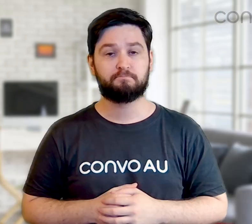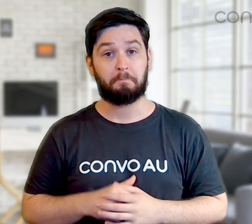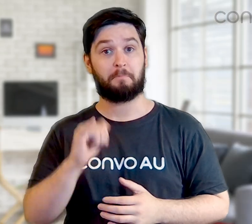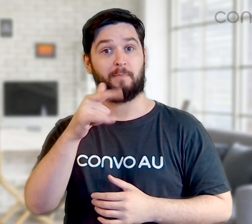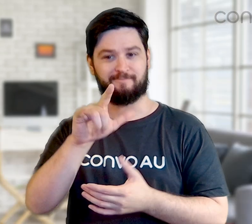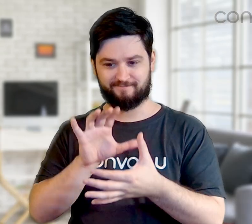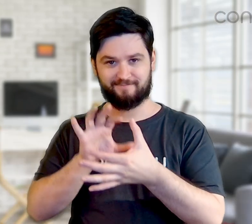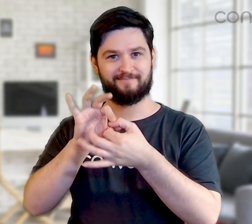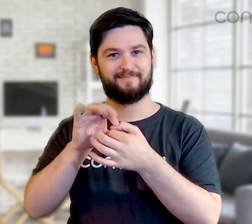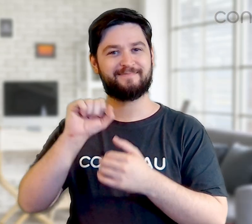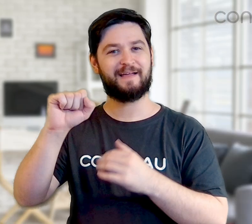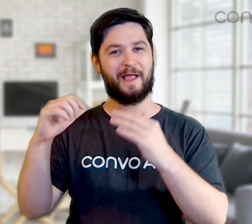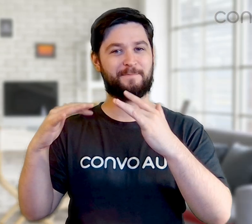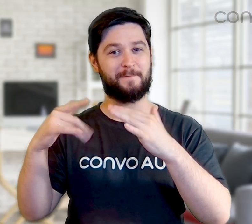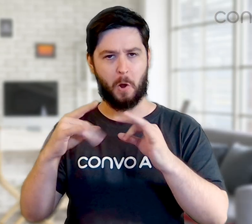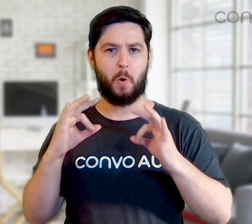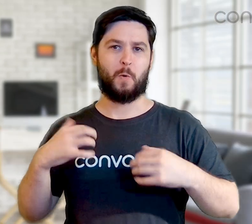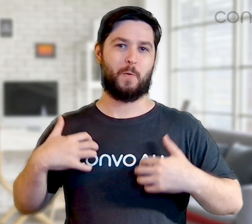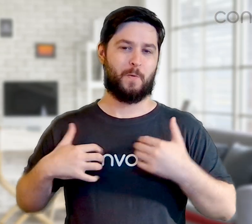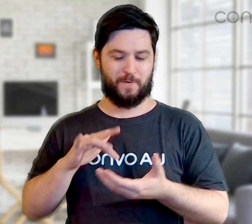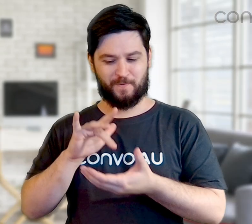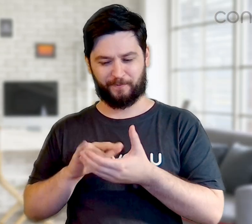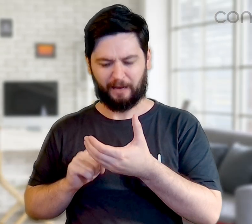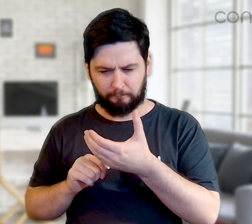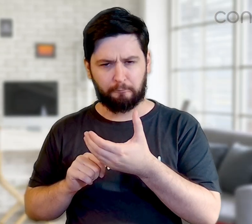4. Keep in mind that if you use a local wifi connection,